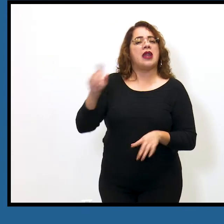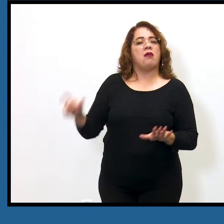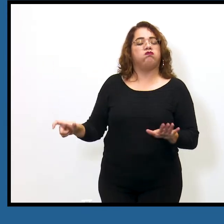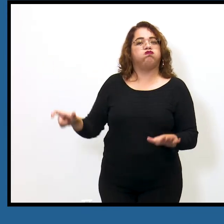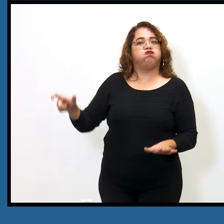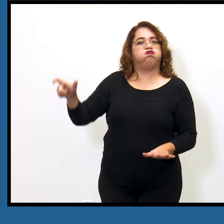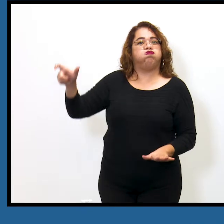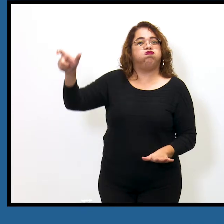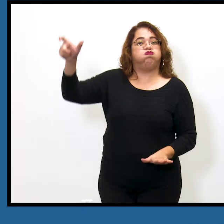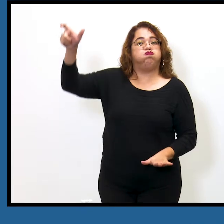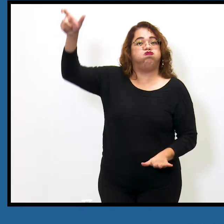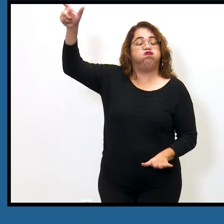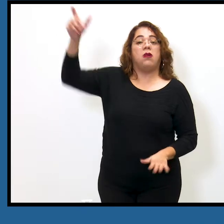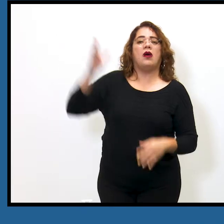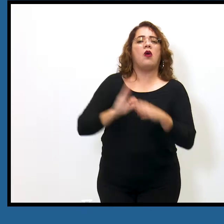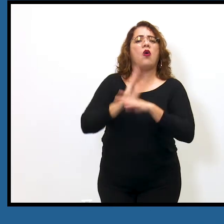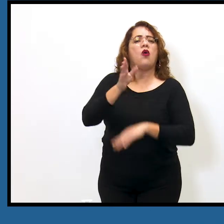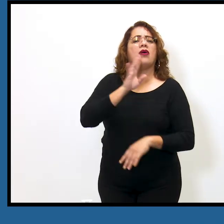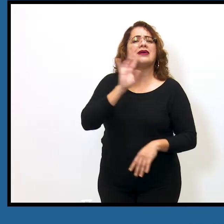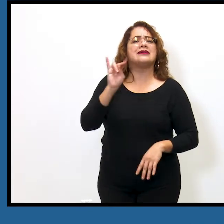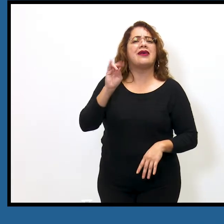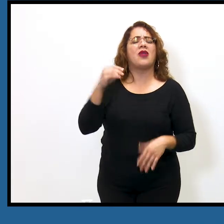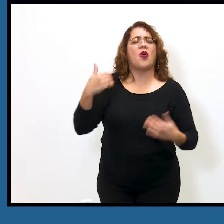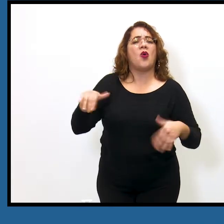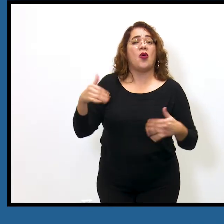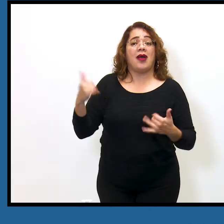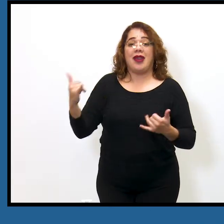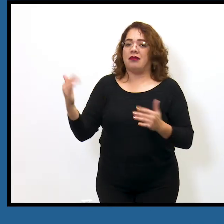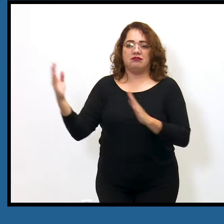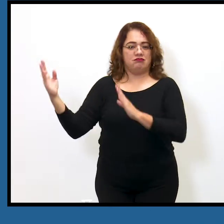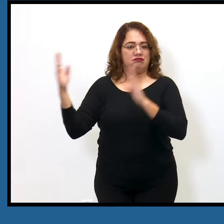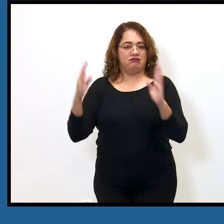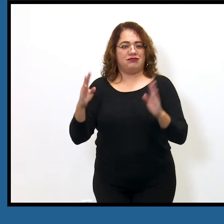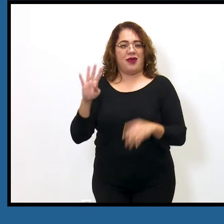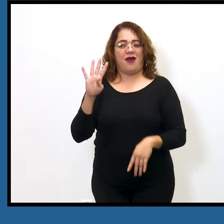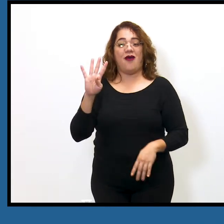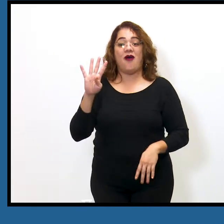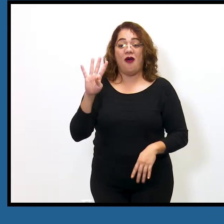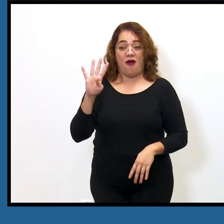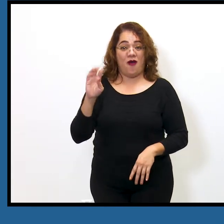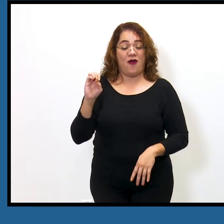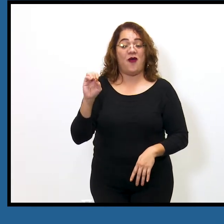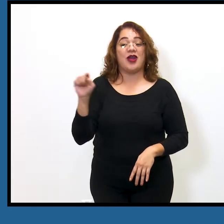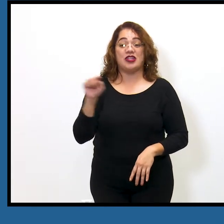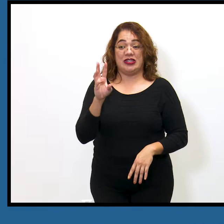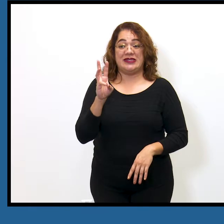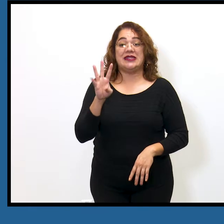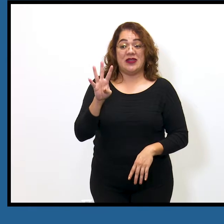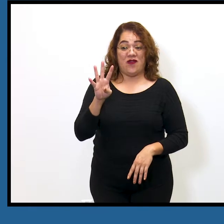70s and as you can see look at that 40 to 64 year old category this is affecting everybody.